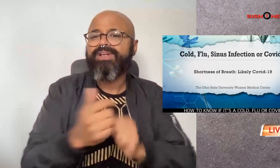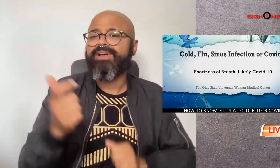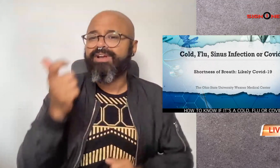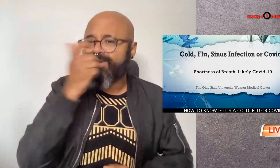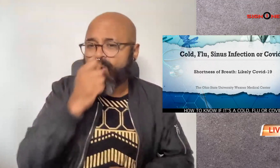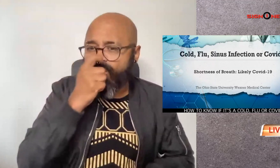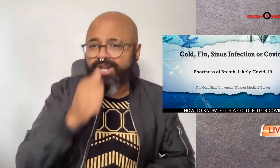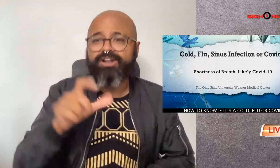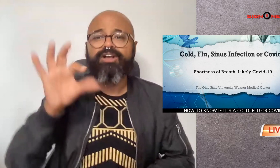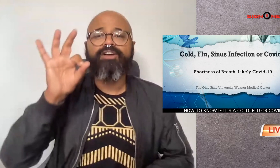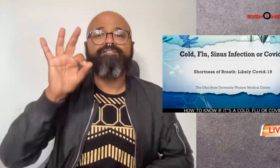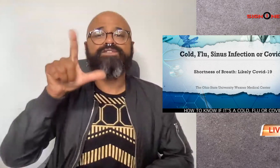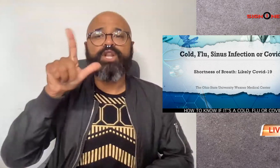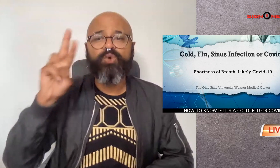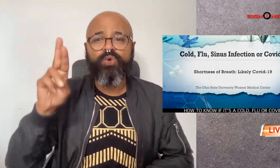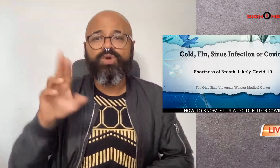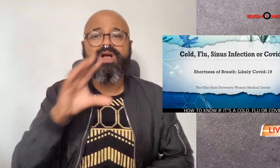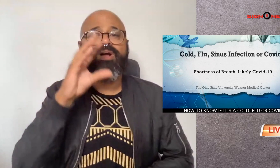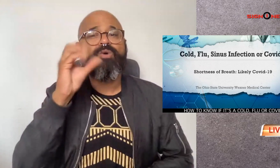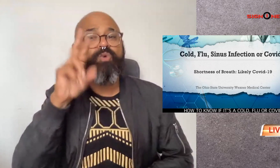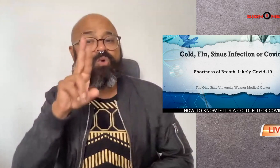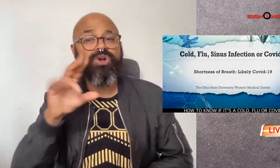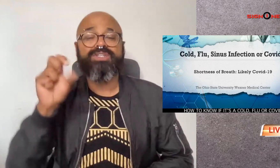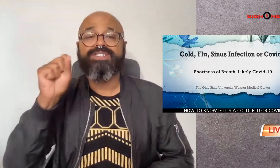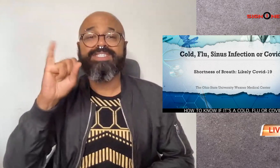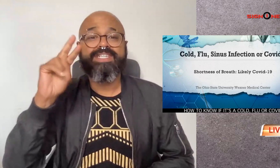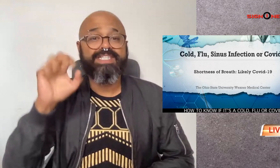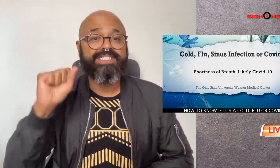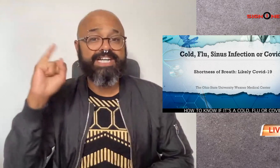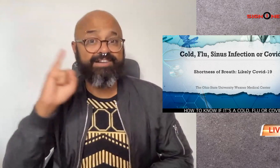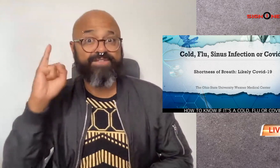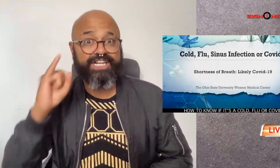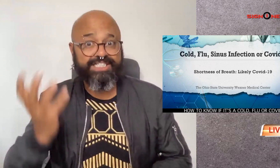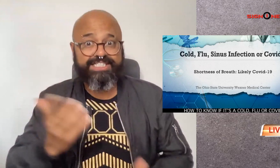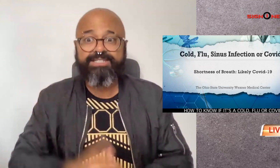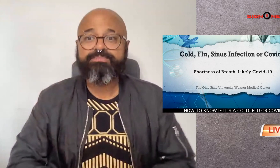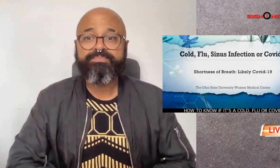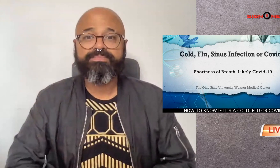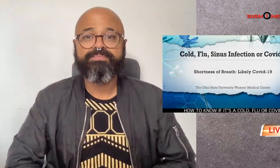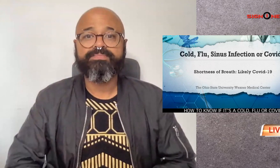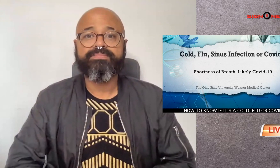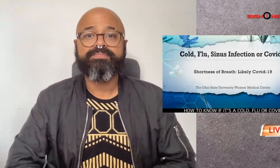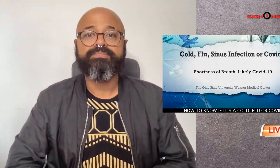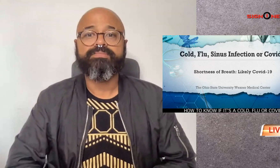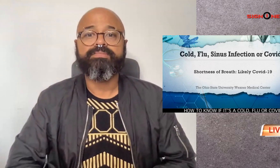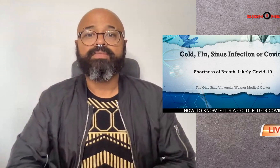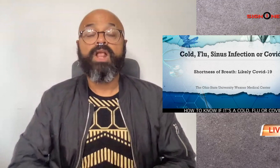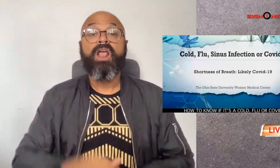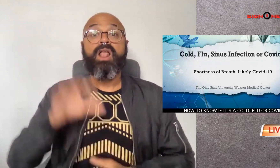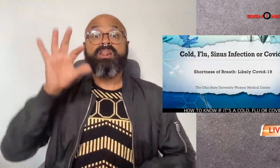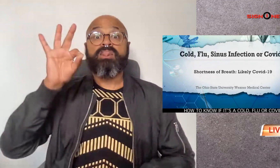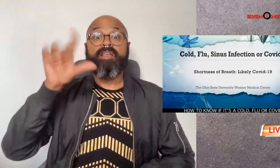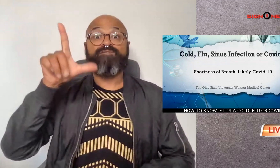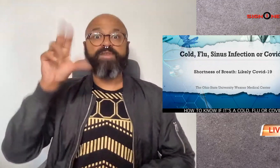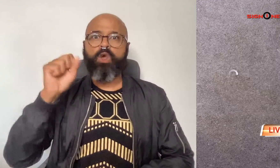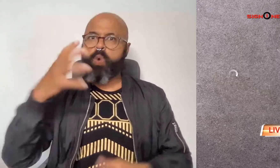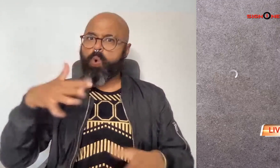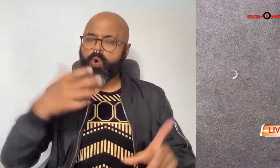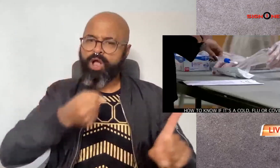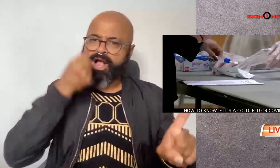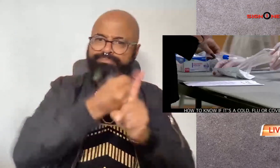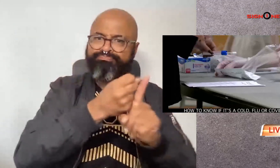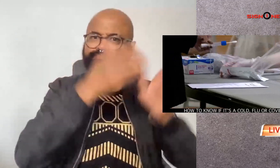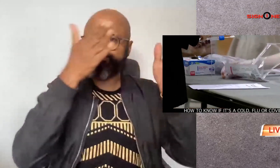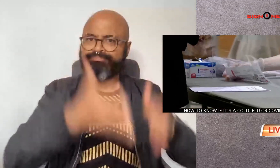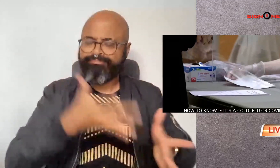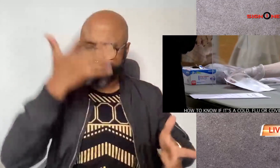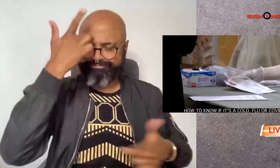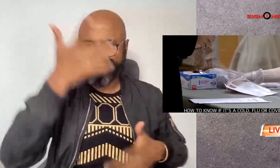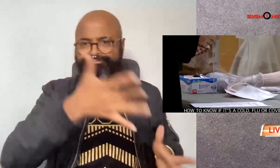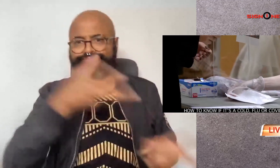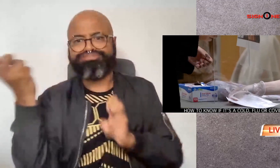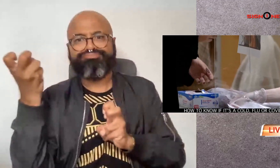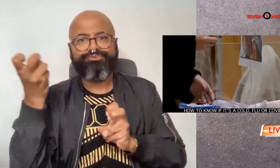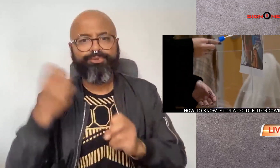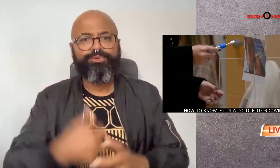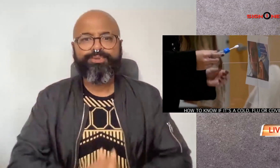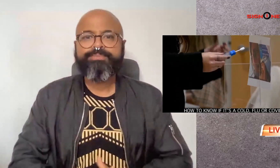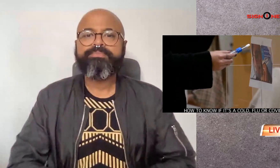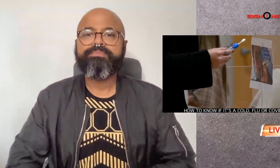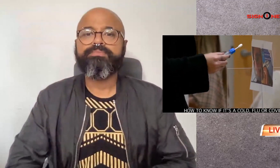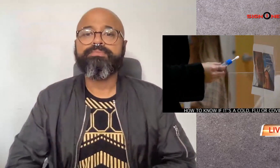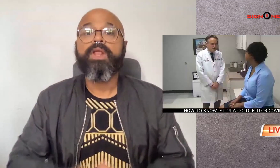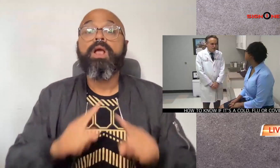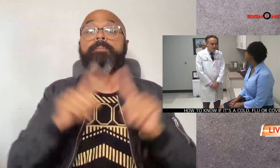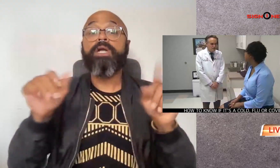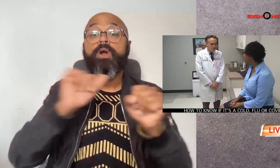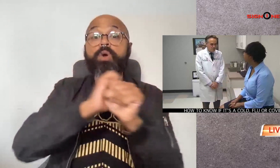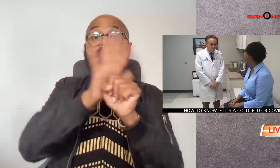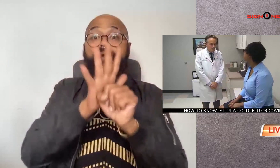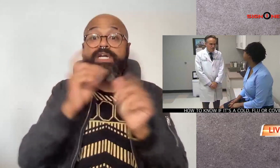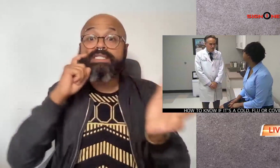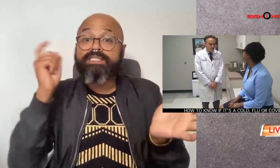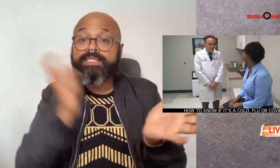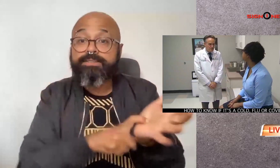with the cold flu or sinus infection and the flu affects a person immediately but Covid 19 symptoms